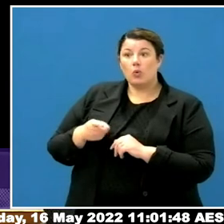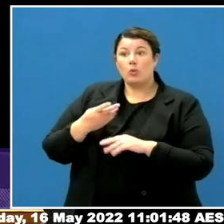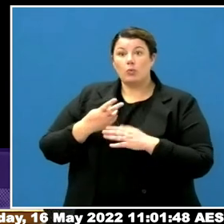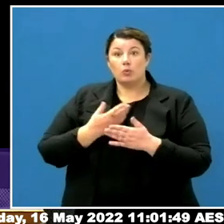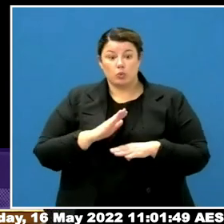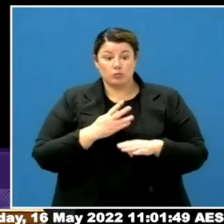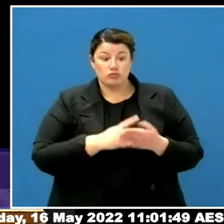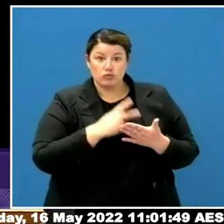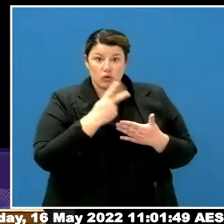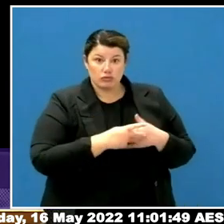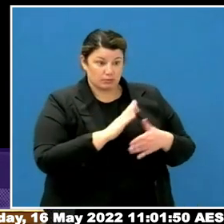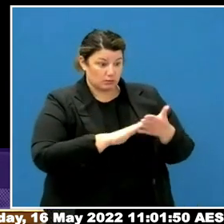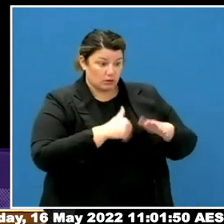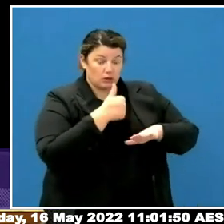and improve the quality of services.